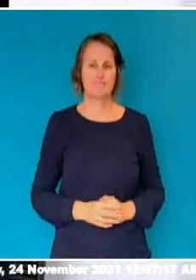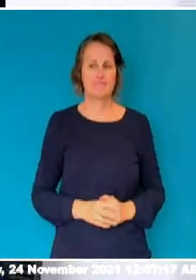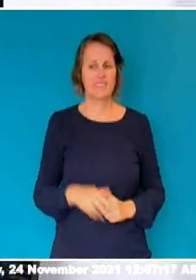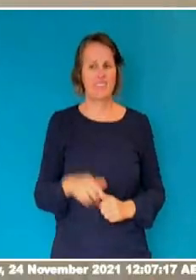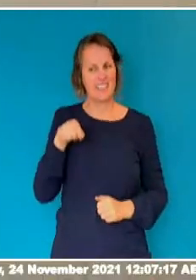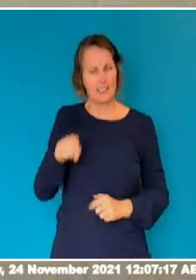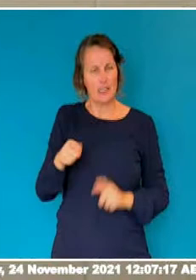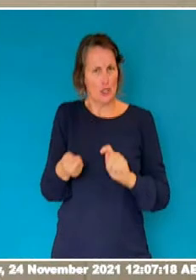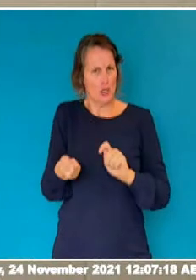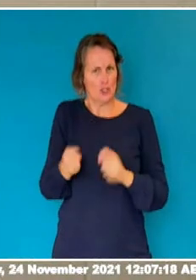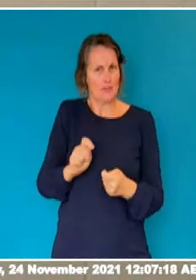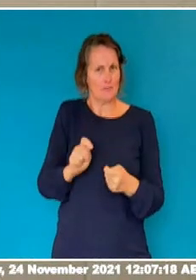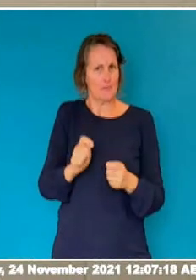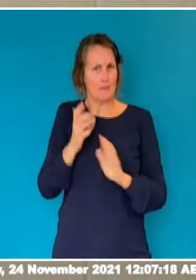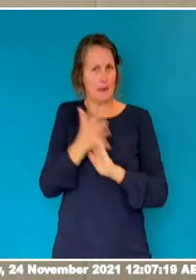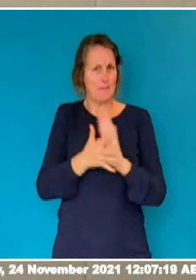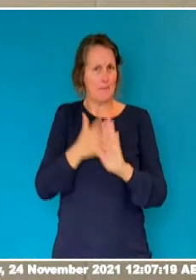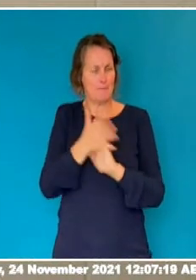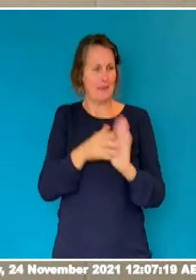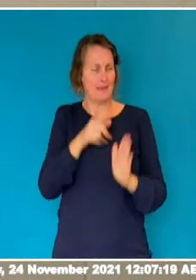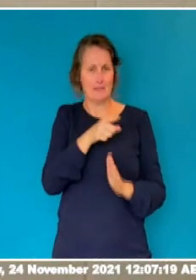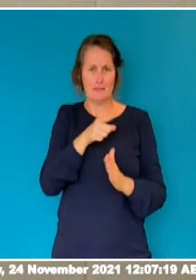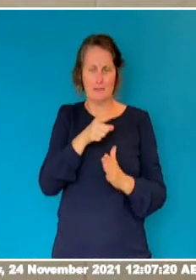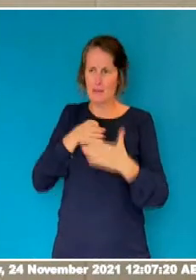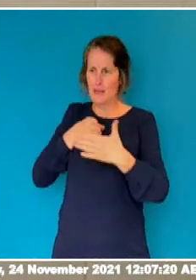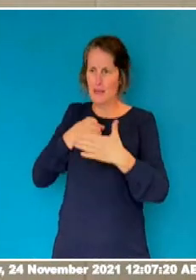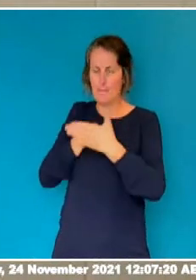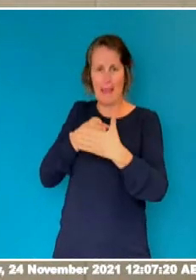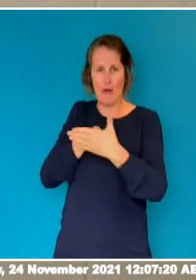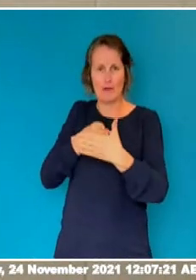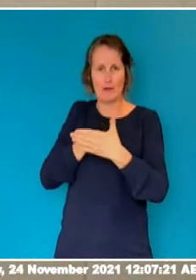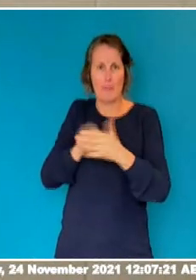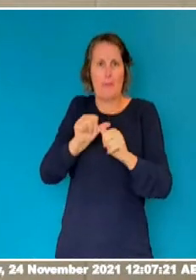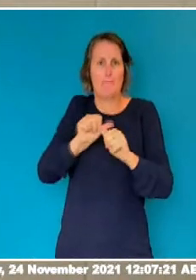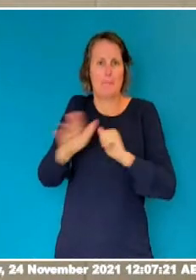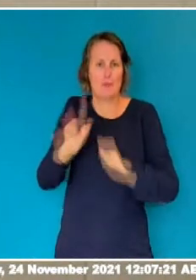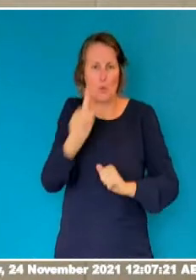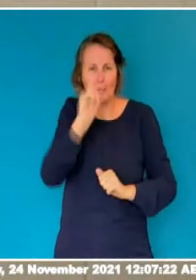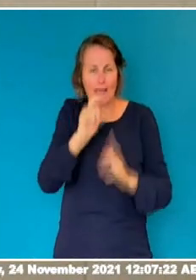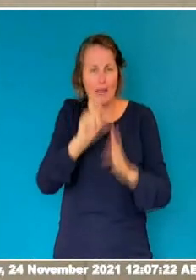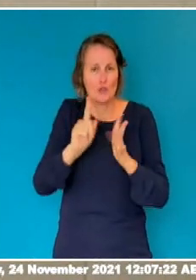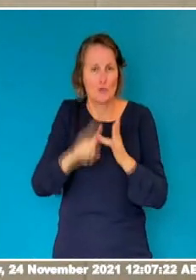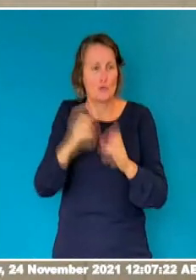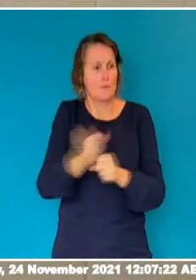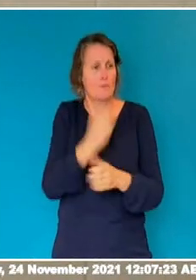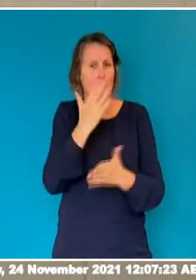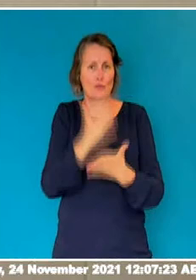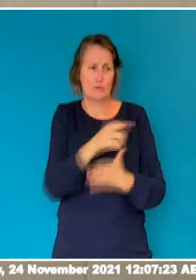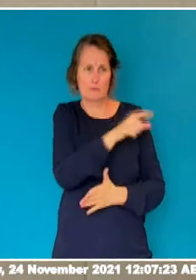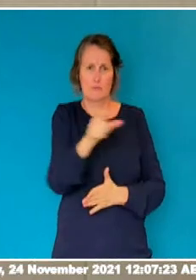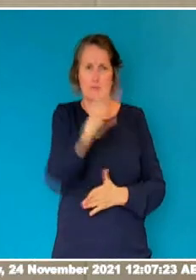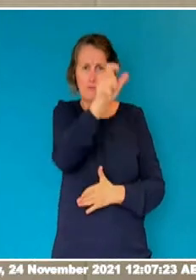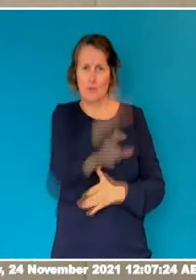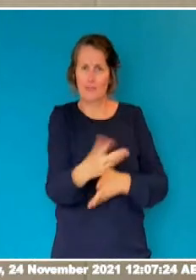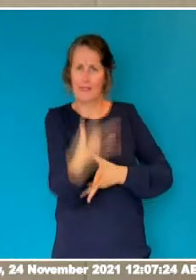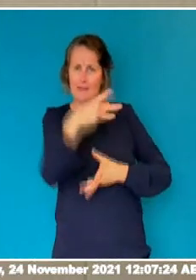to the widest extent, and so to enable full participation for work in the agency.